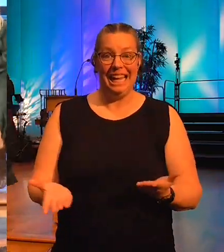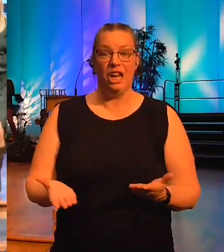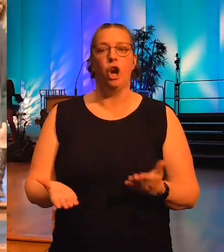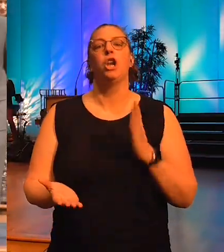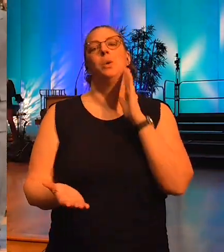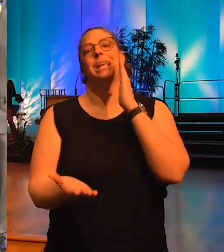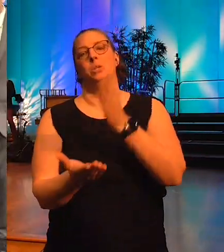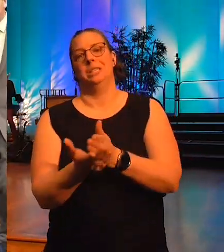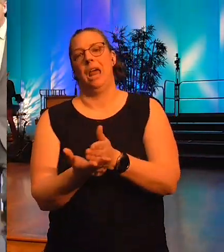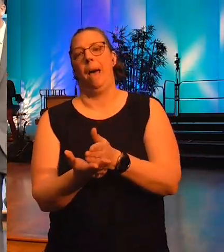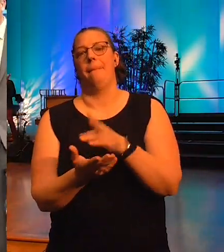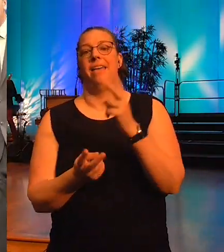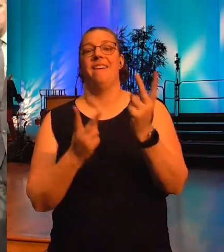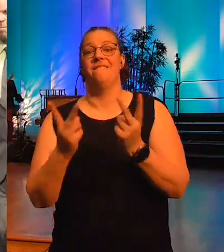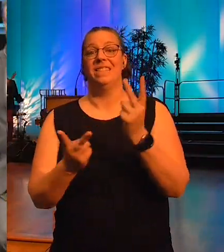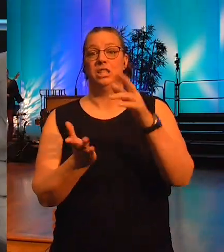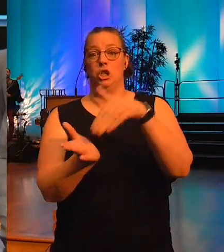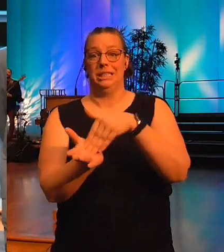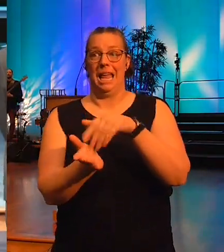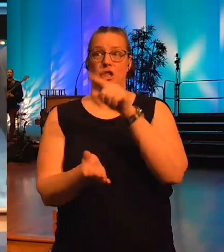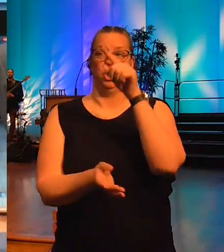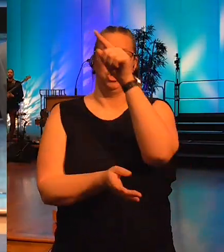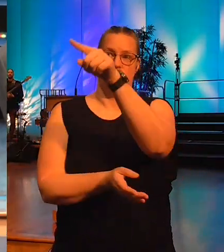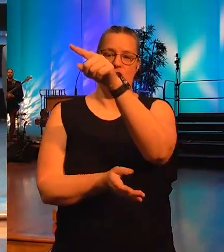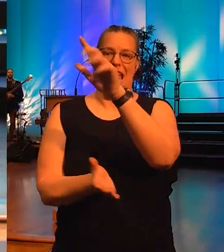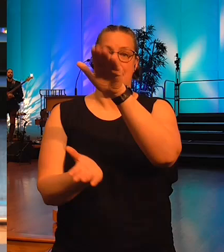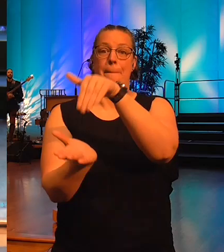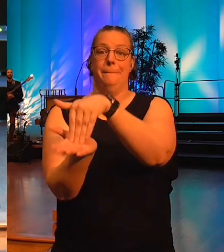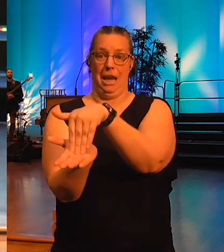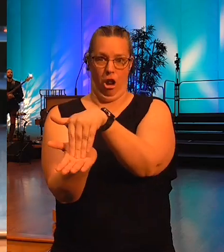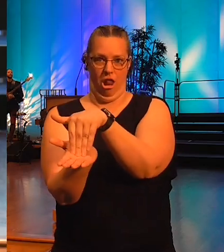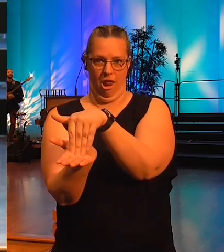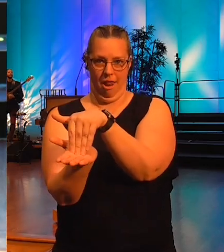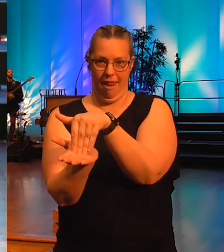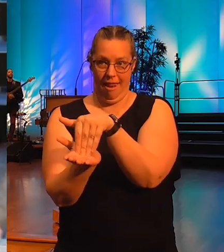stop by our Visitor Center it's right in the welcome in the middle of the lobby there are